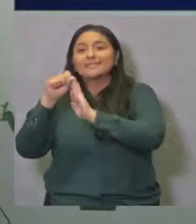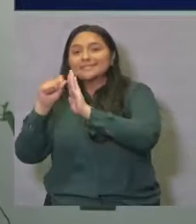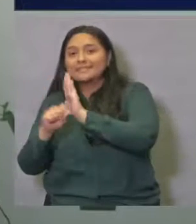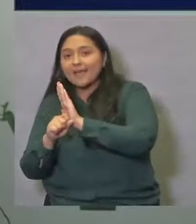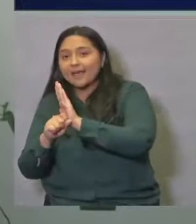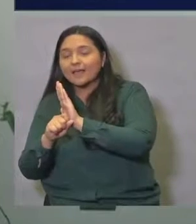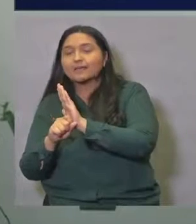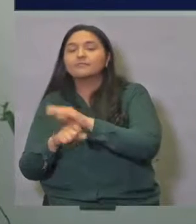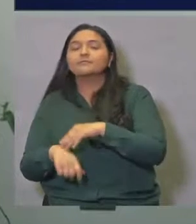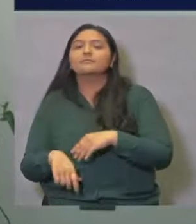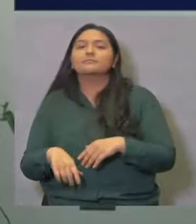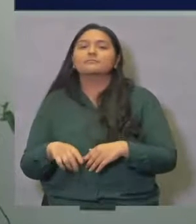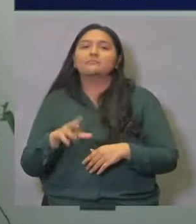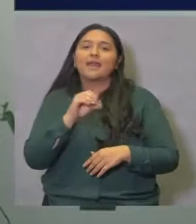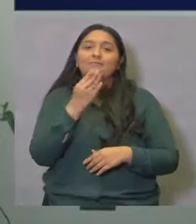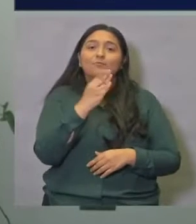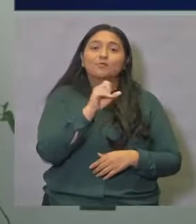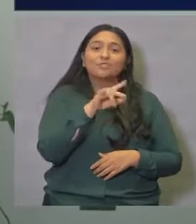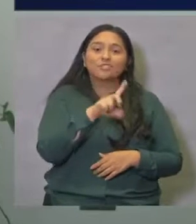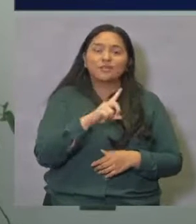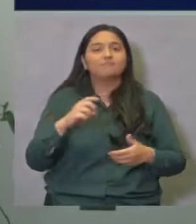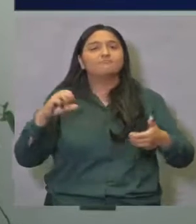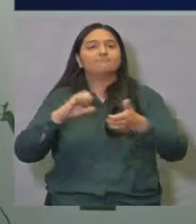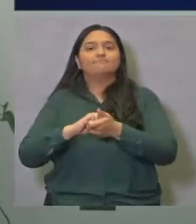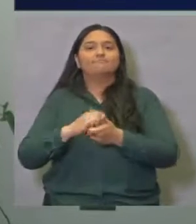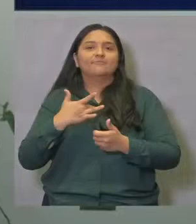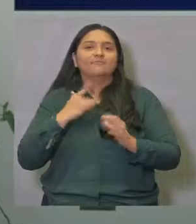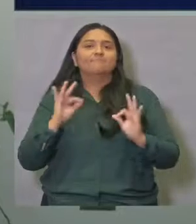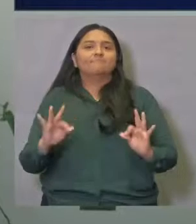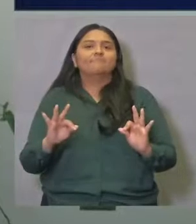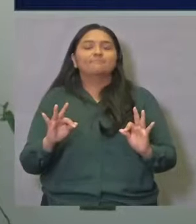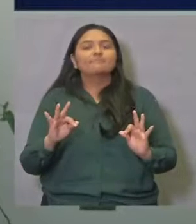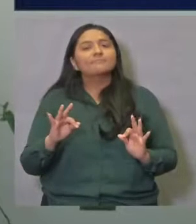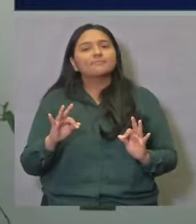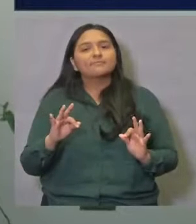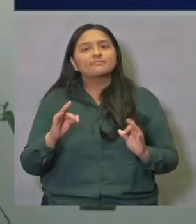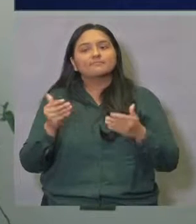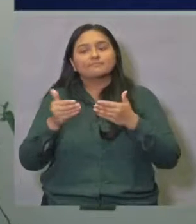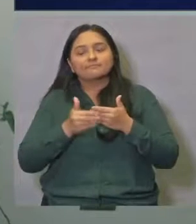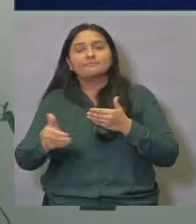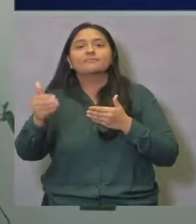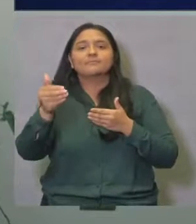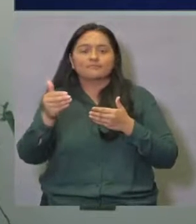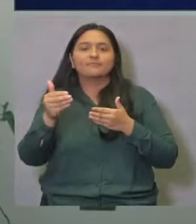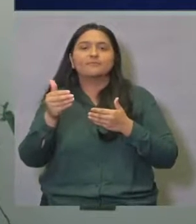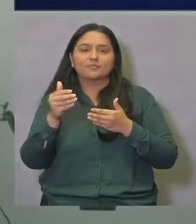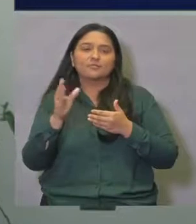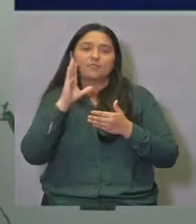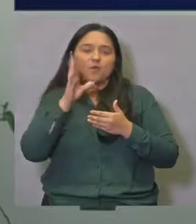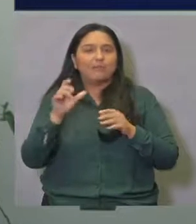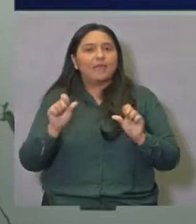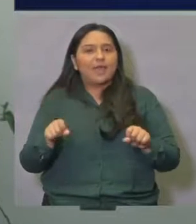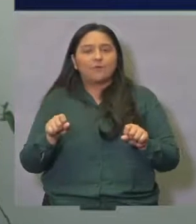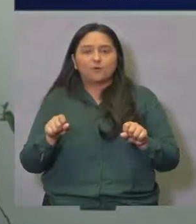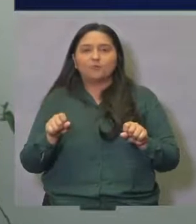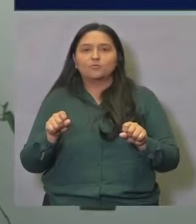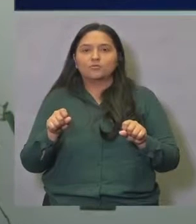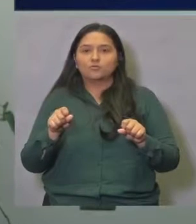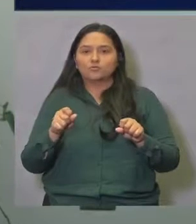WITH BOTH OUR STATE PARTNER AND